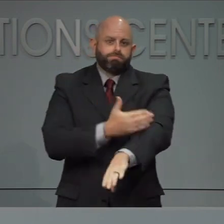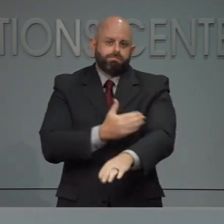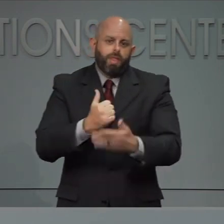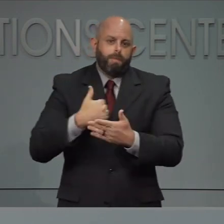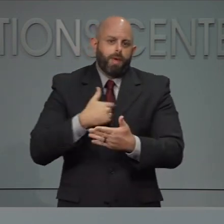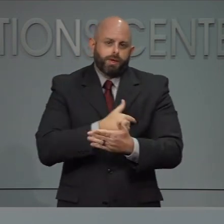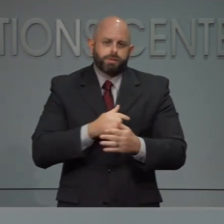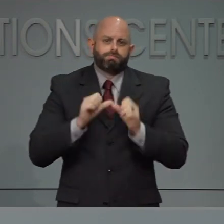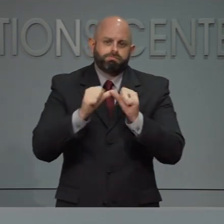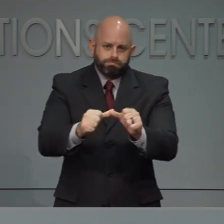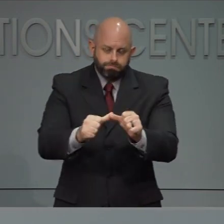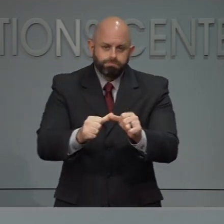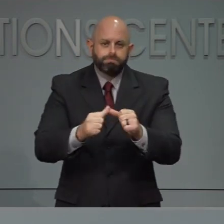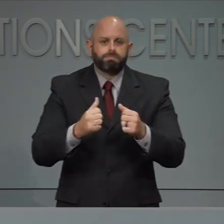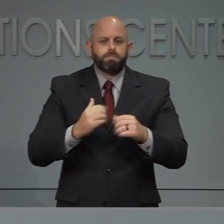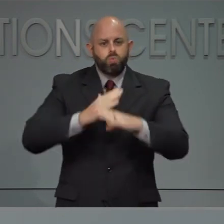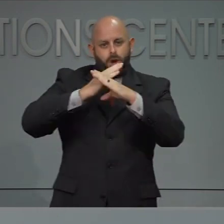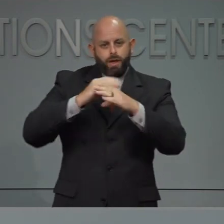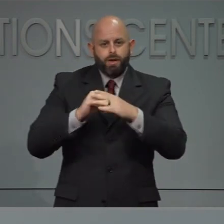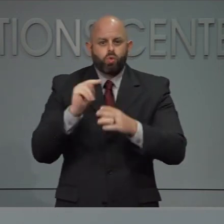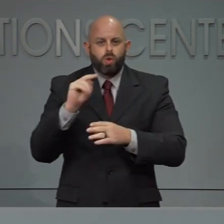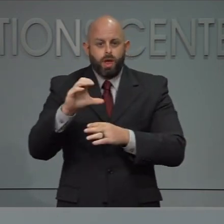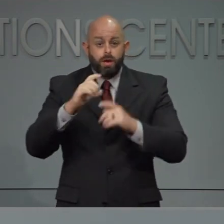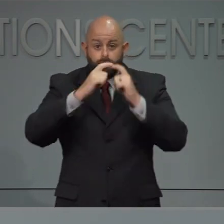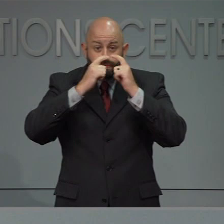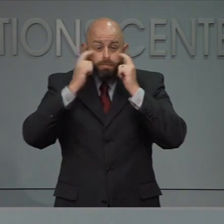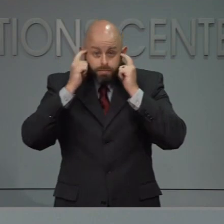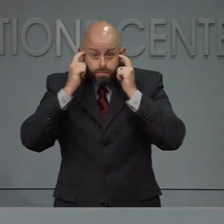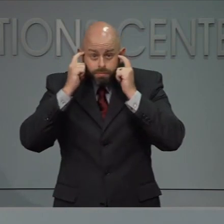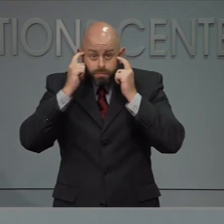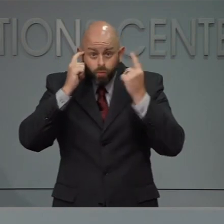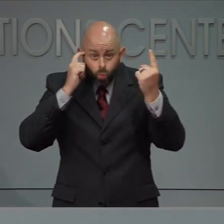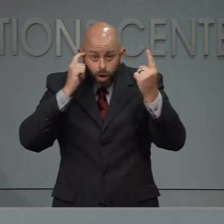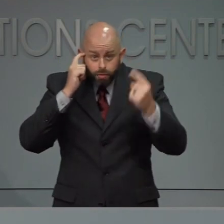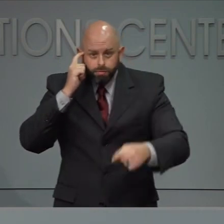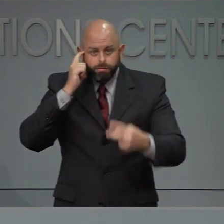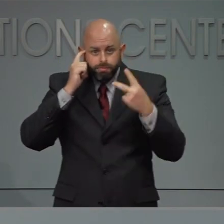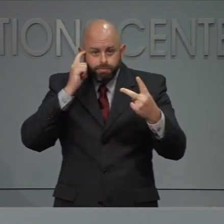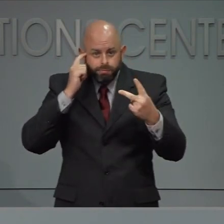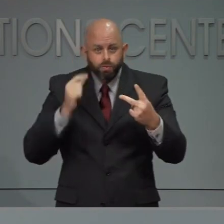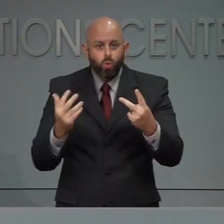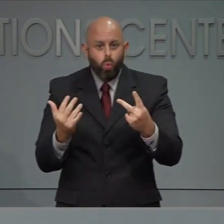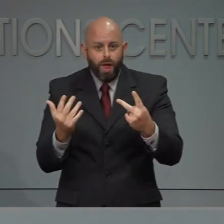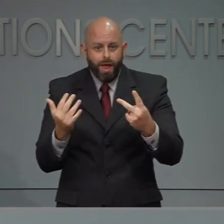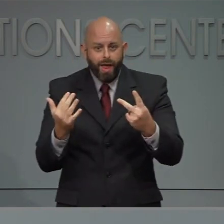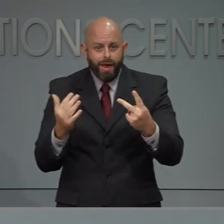MAKE PROGRESS HERE IN NORTH CAROLINA. SO WEARING A FACE COVERING OVER YOUR NOSE AND MOUTH, WAITING 6